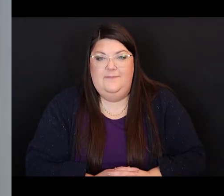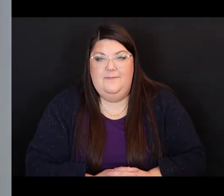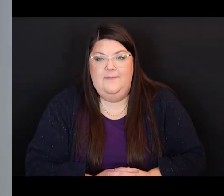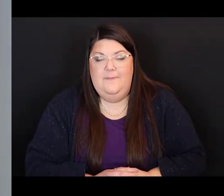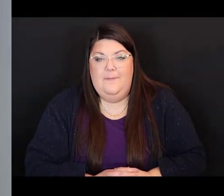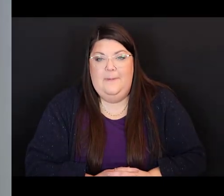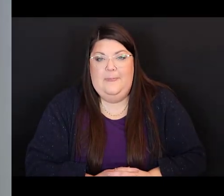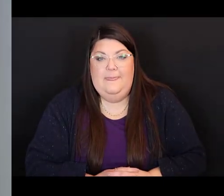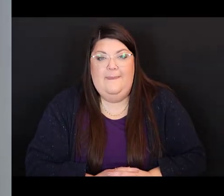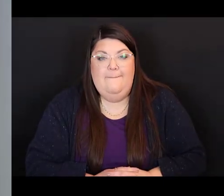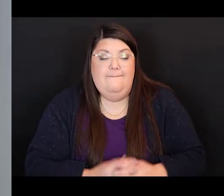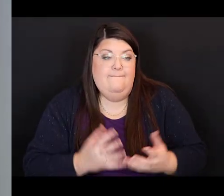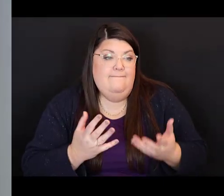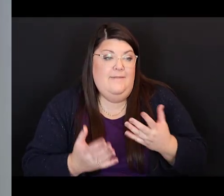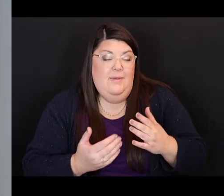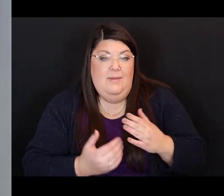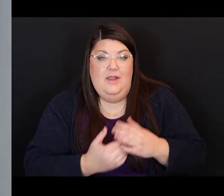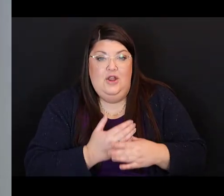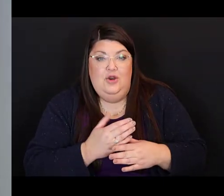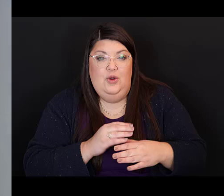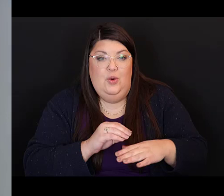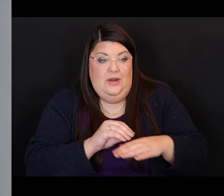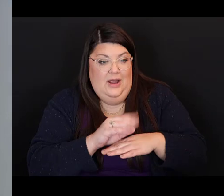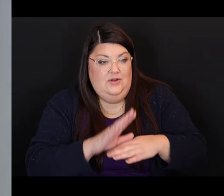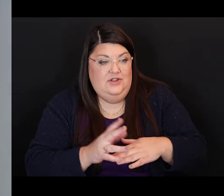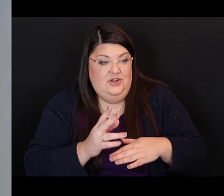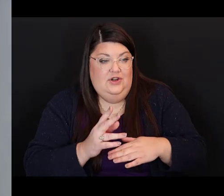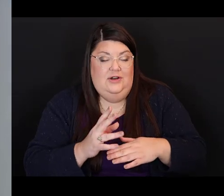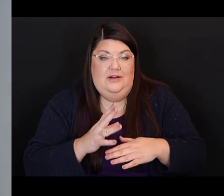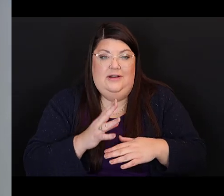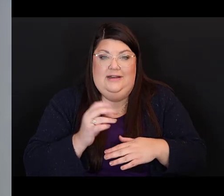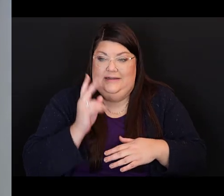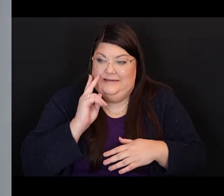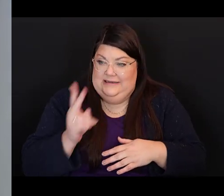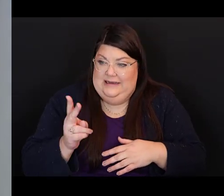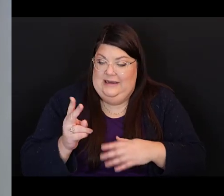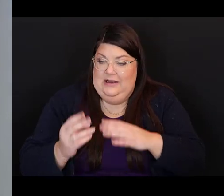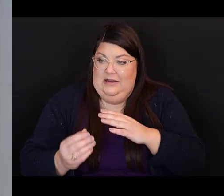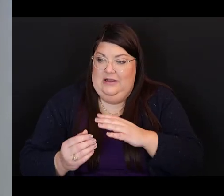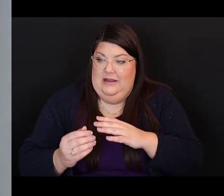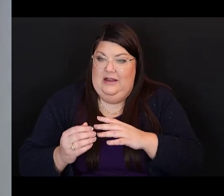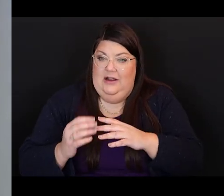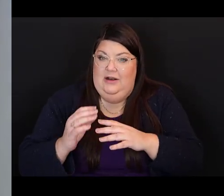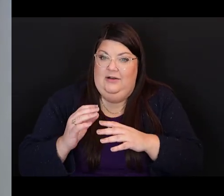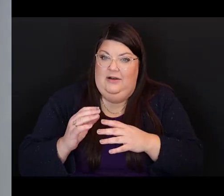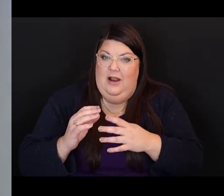And you know new counselor maybe seeing a more seasoned counselor acting in a certain way